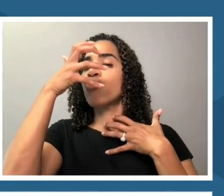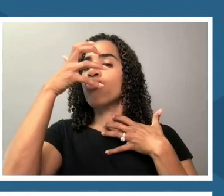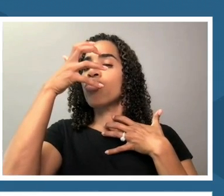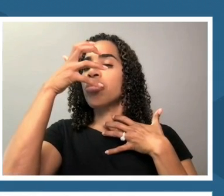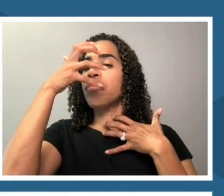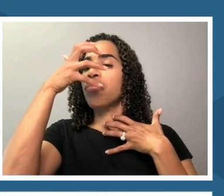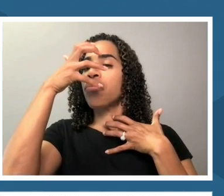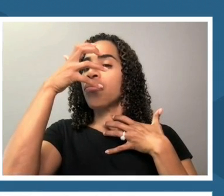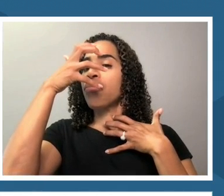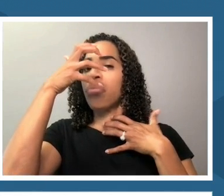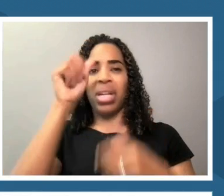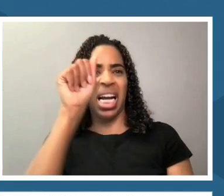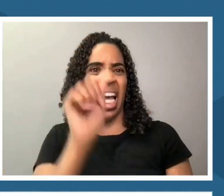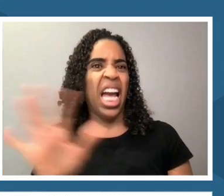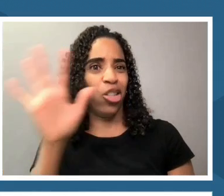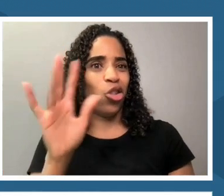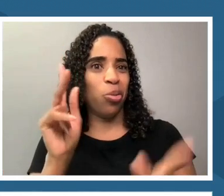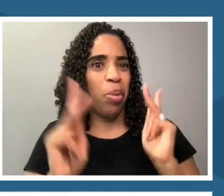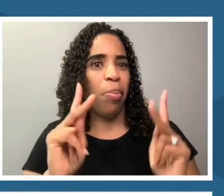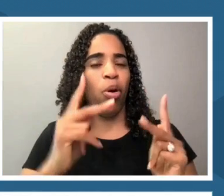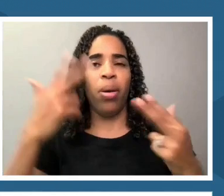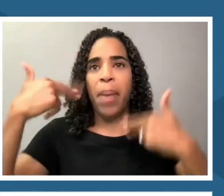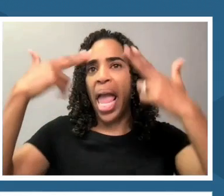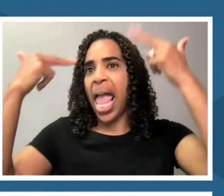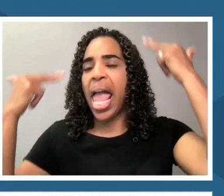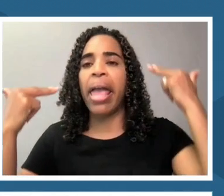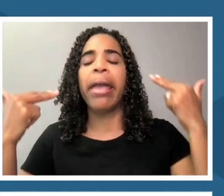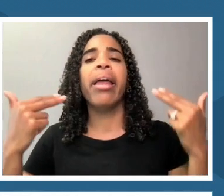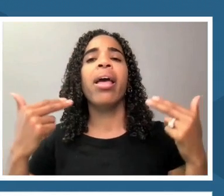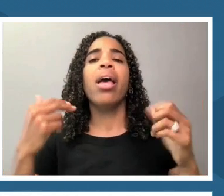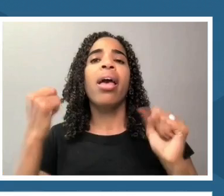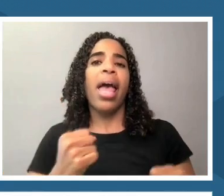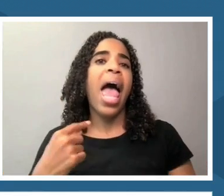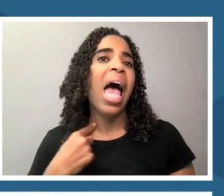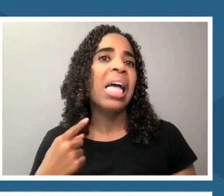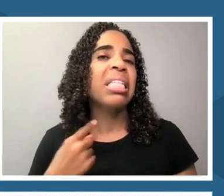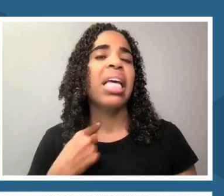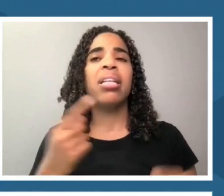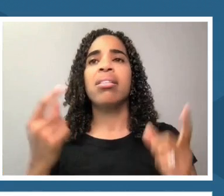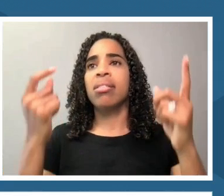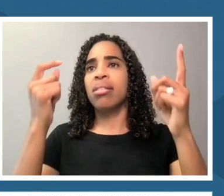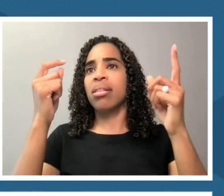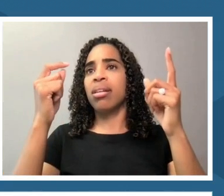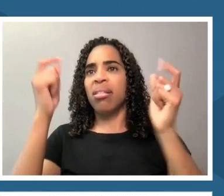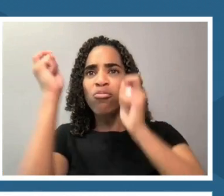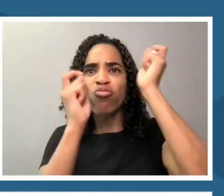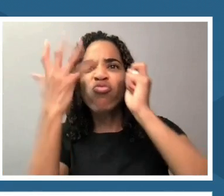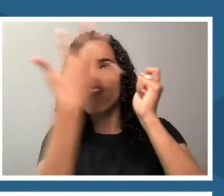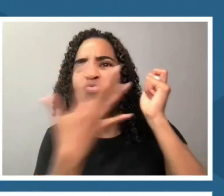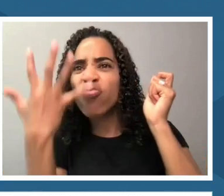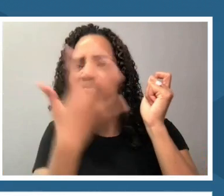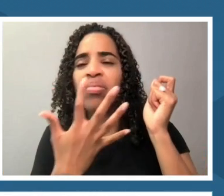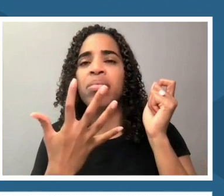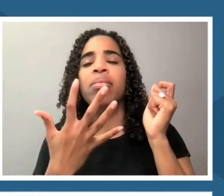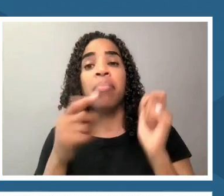of asian people so with accents with facial features